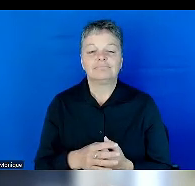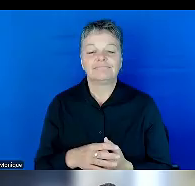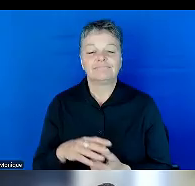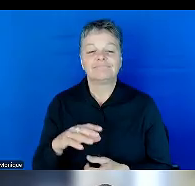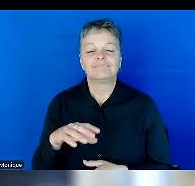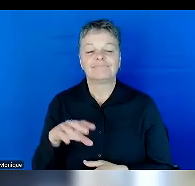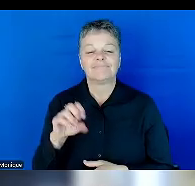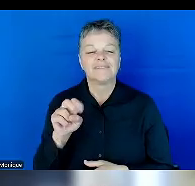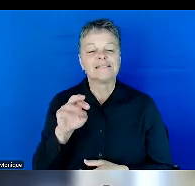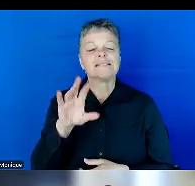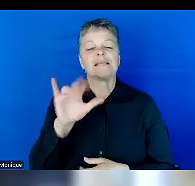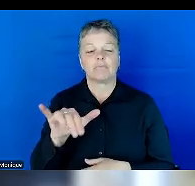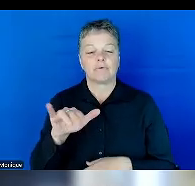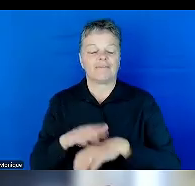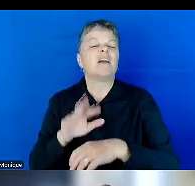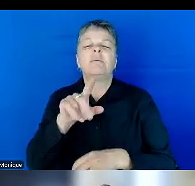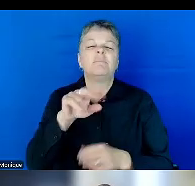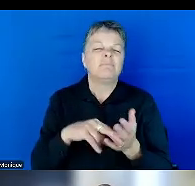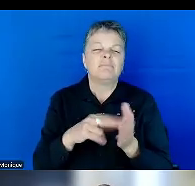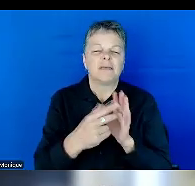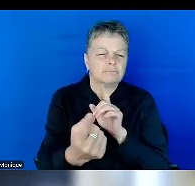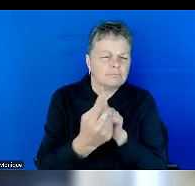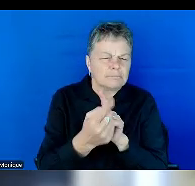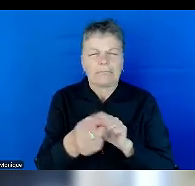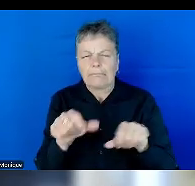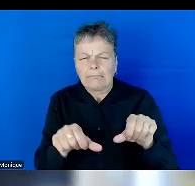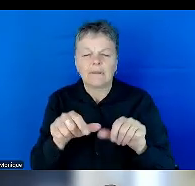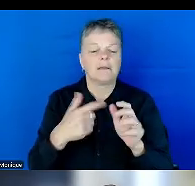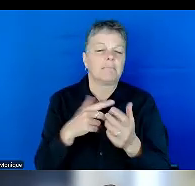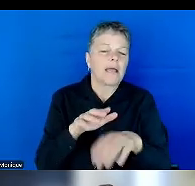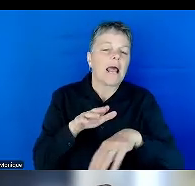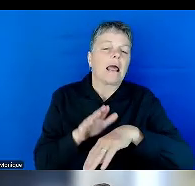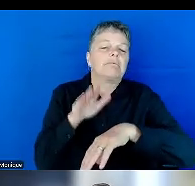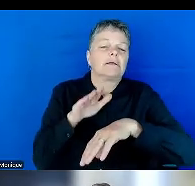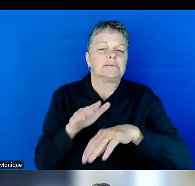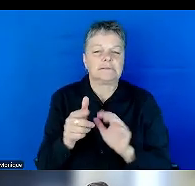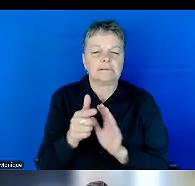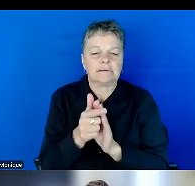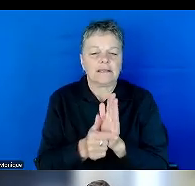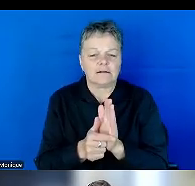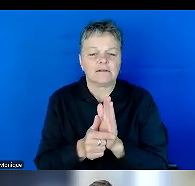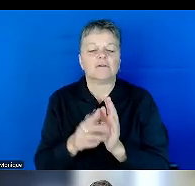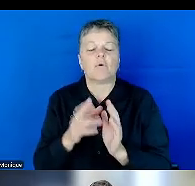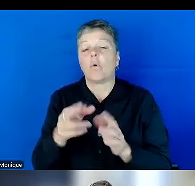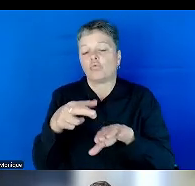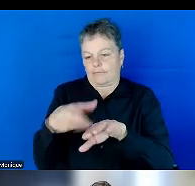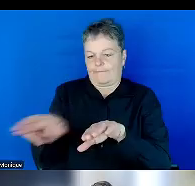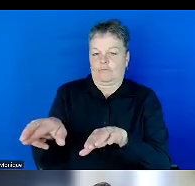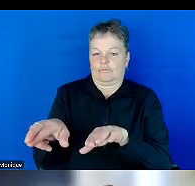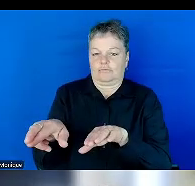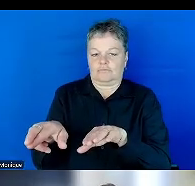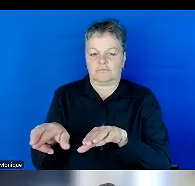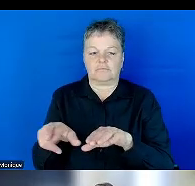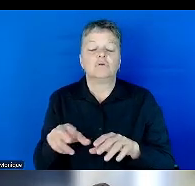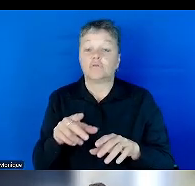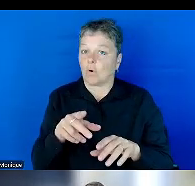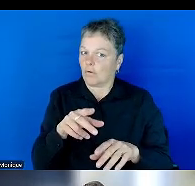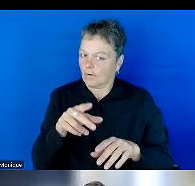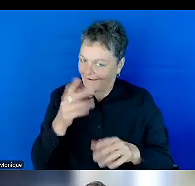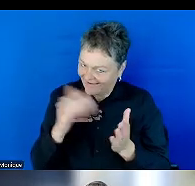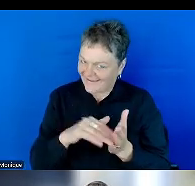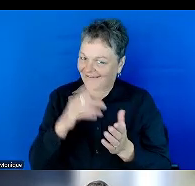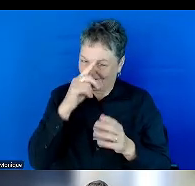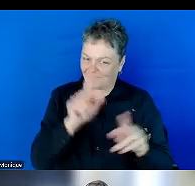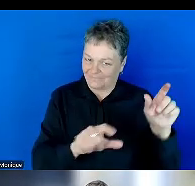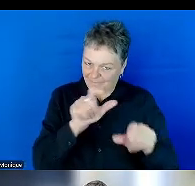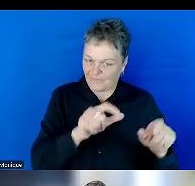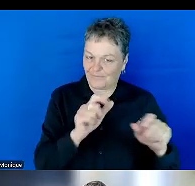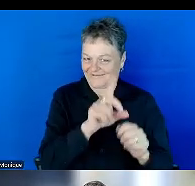legal advice and referrals uh directly to persons with disabilities um anywhere in Ontario. And